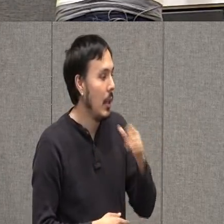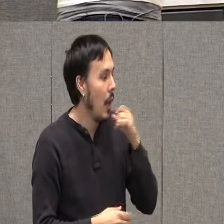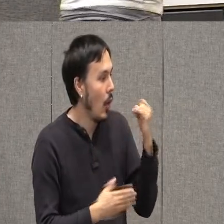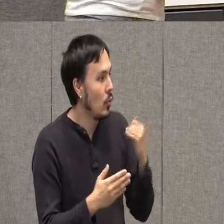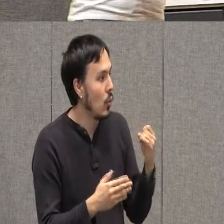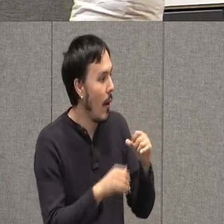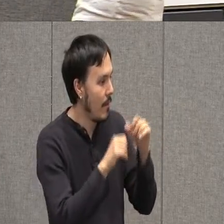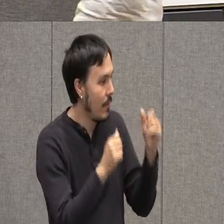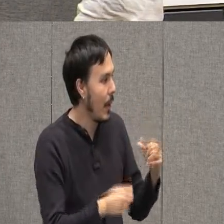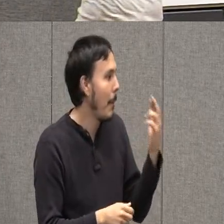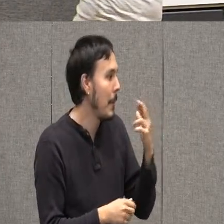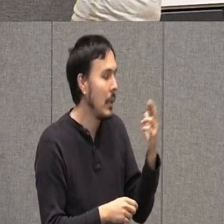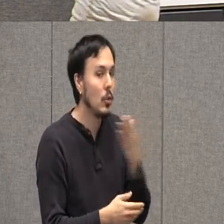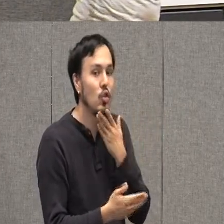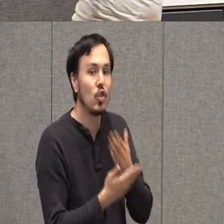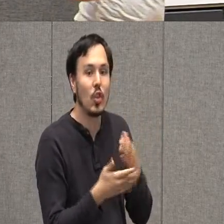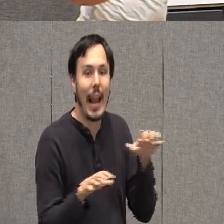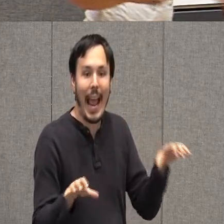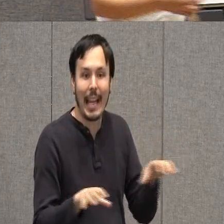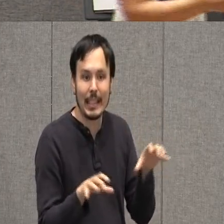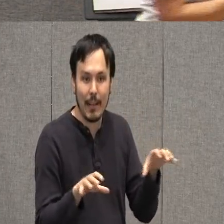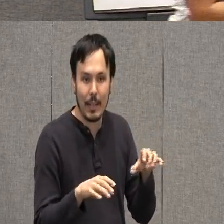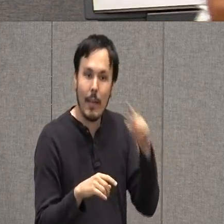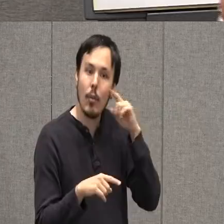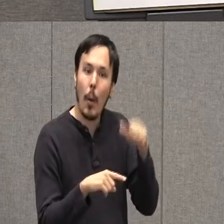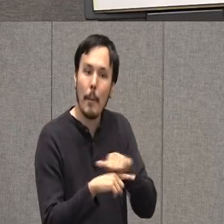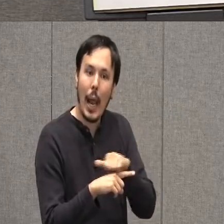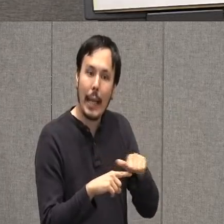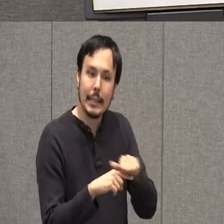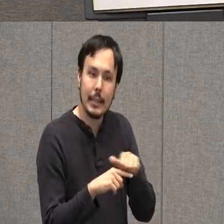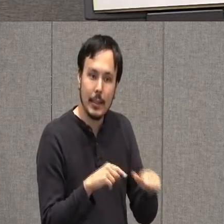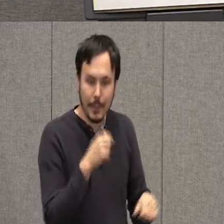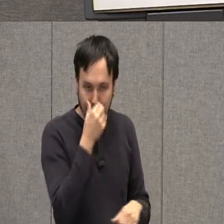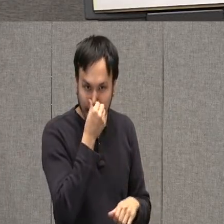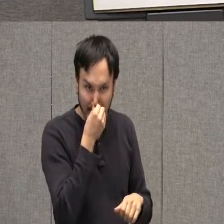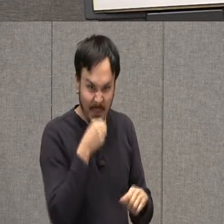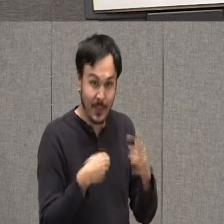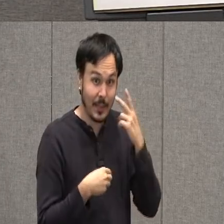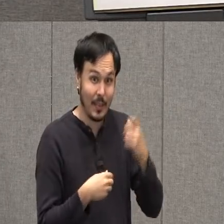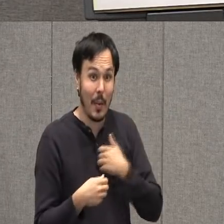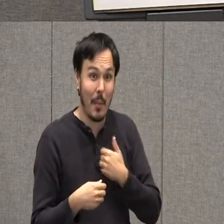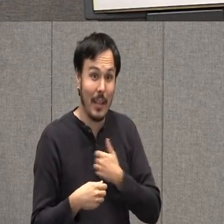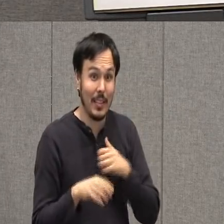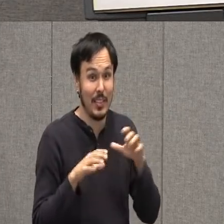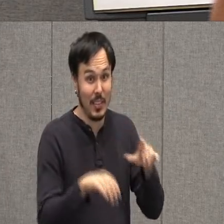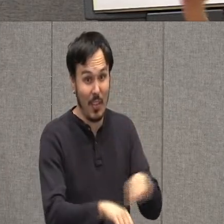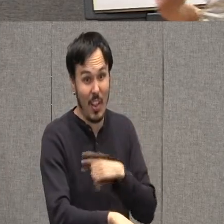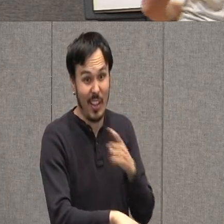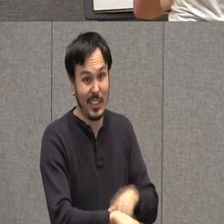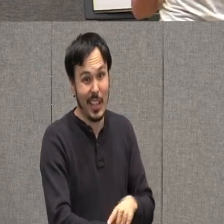just 'cause it's a good activity to practice. You can see, I haven't done it in awhile. I'm a little bit rusty.